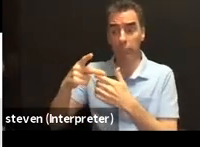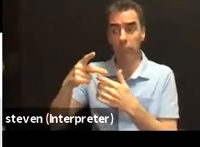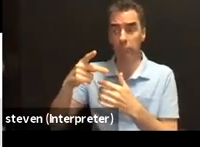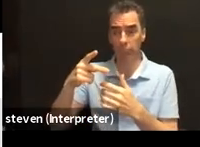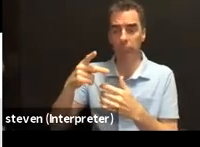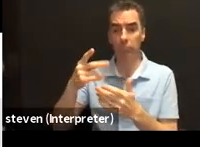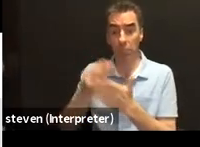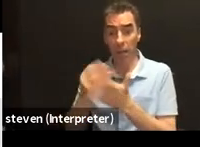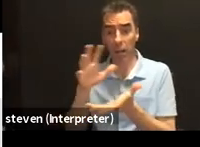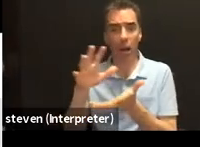maria.rodriguez: Next slide.